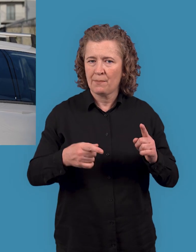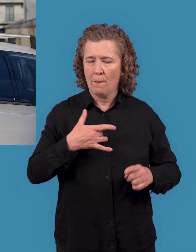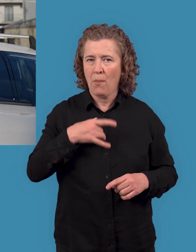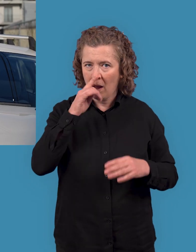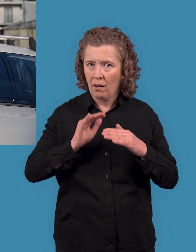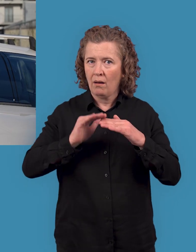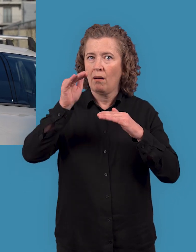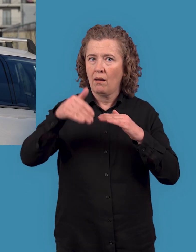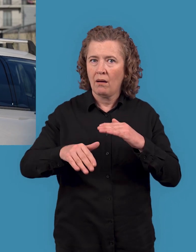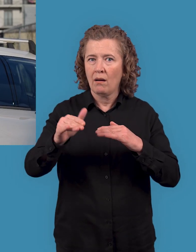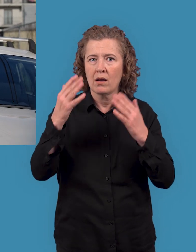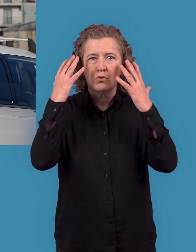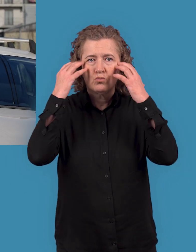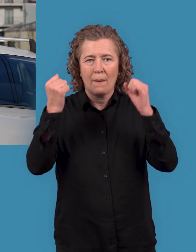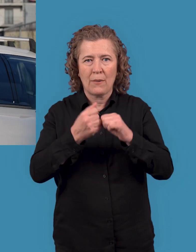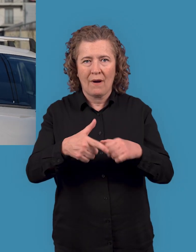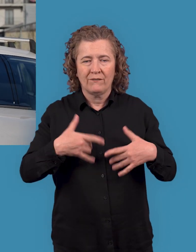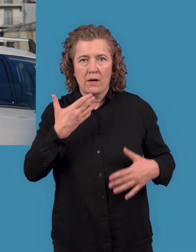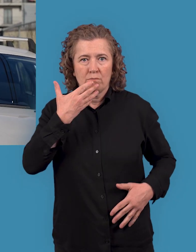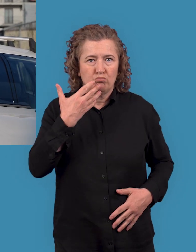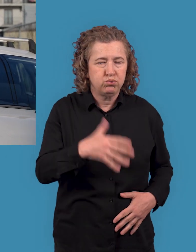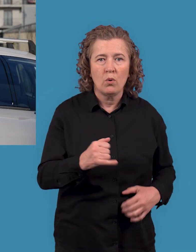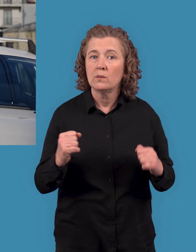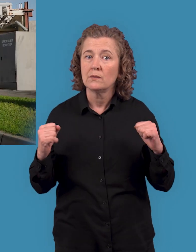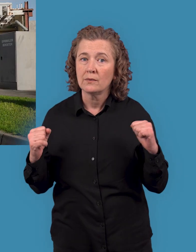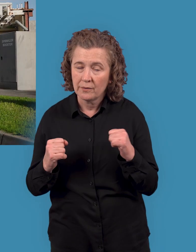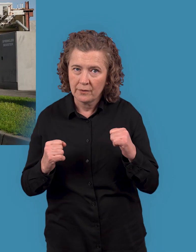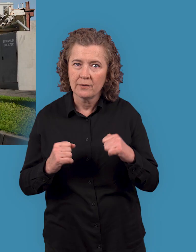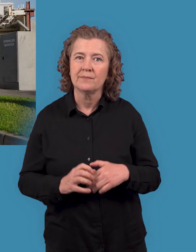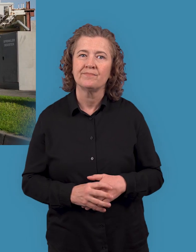Sometimes emotions like stress can make you feel extra hot or cold.